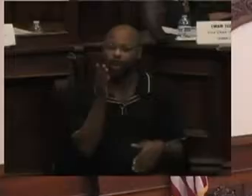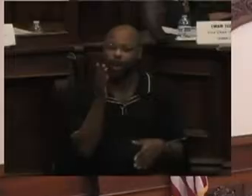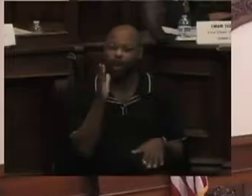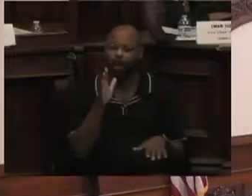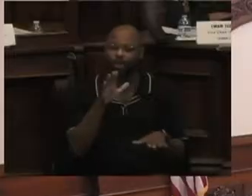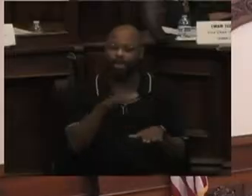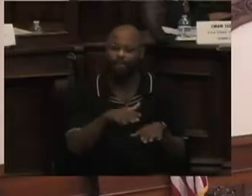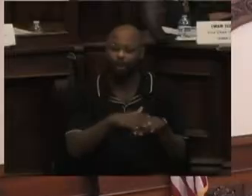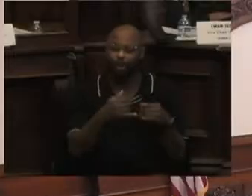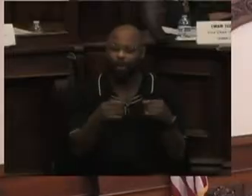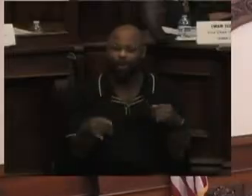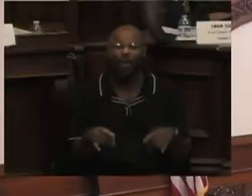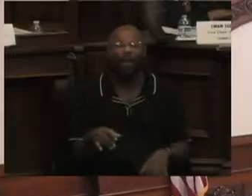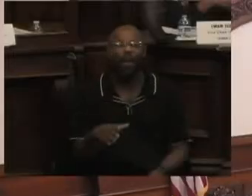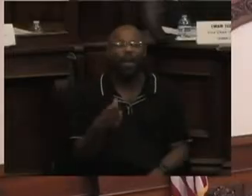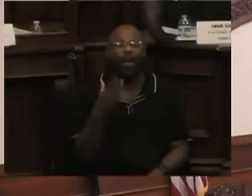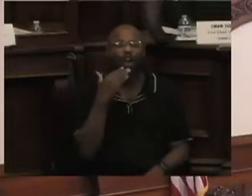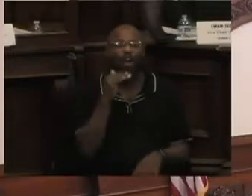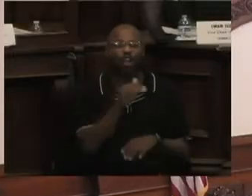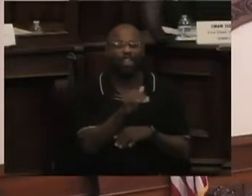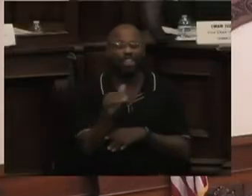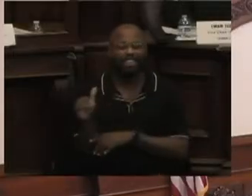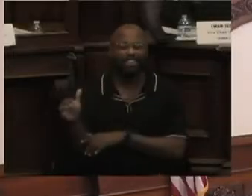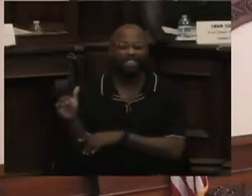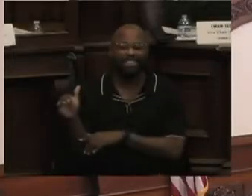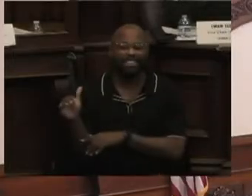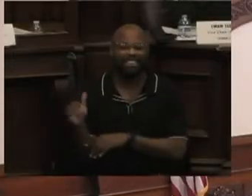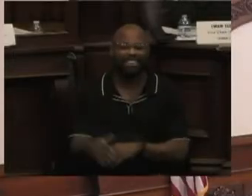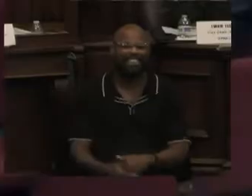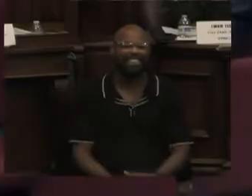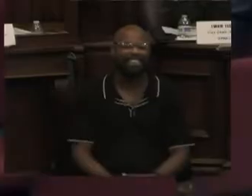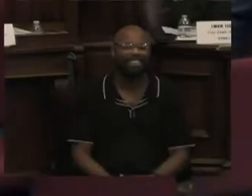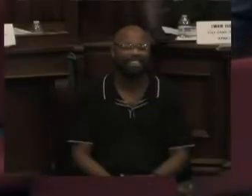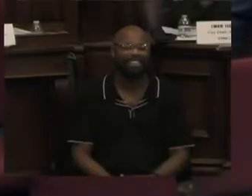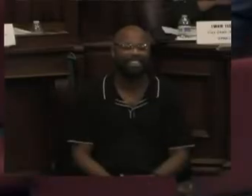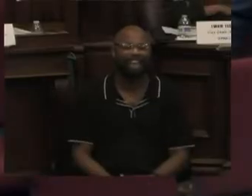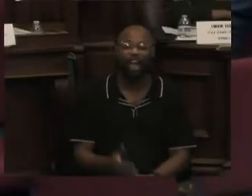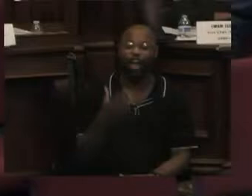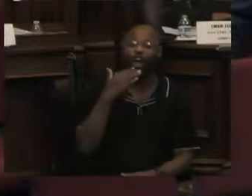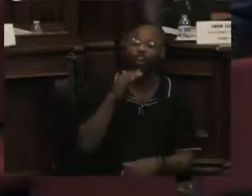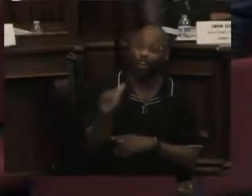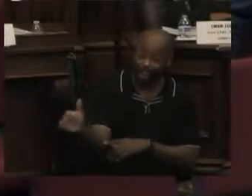Dolores IV page, director of